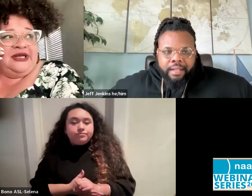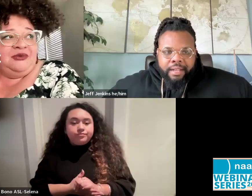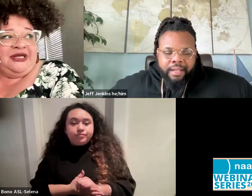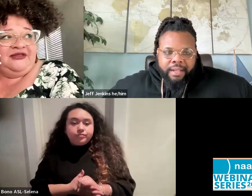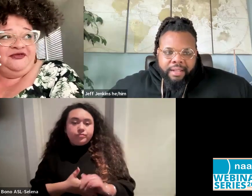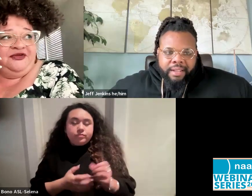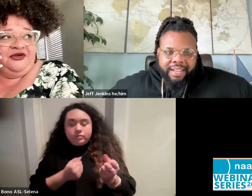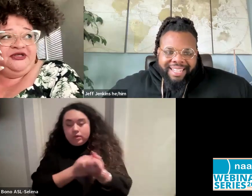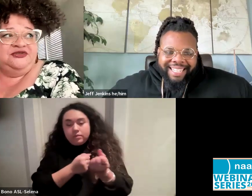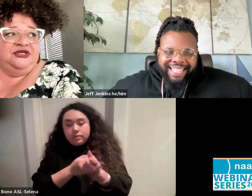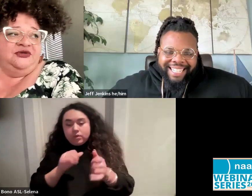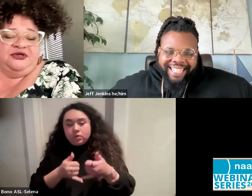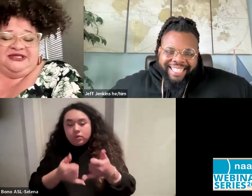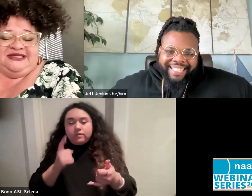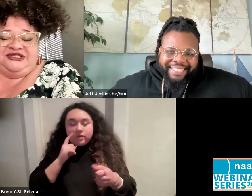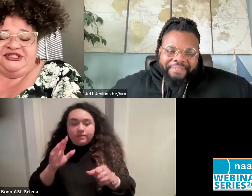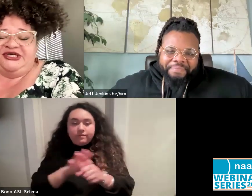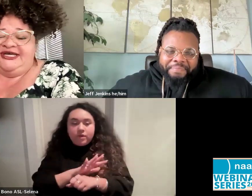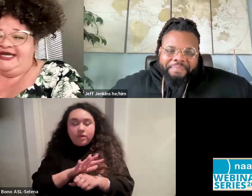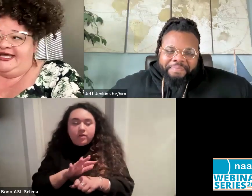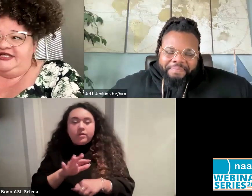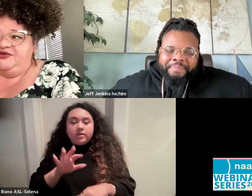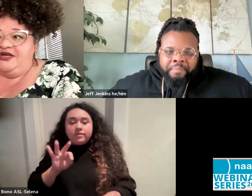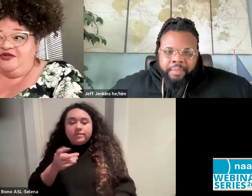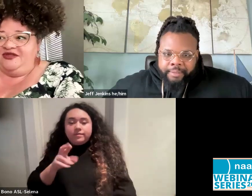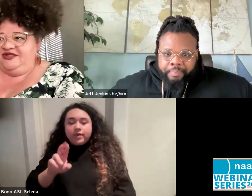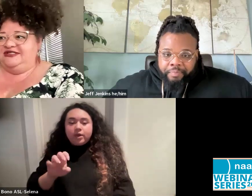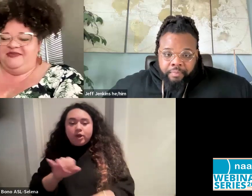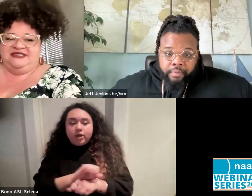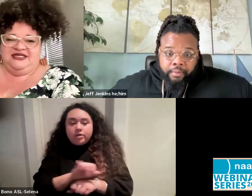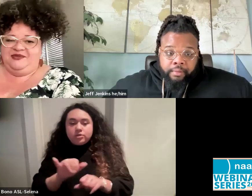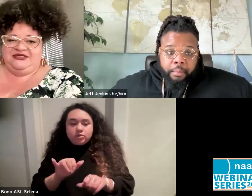that I won at the Full Figure Industry Awards last year. And so I know that there are these amazing networks,